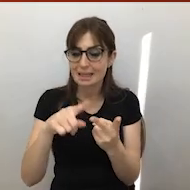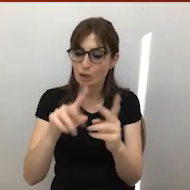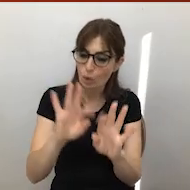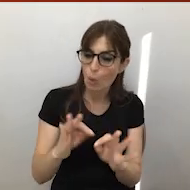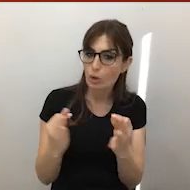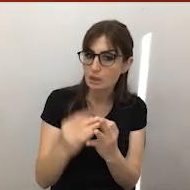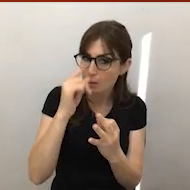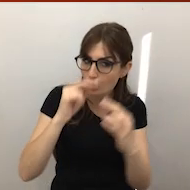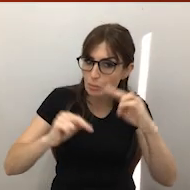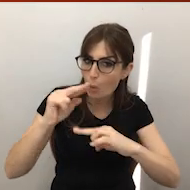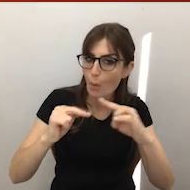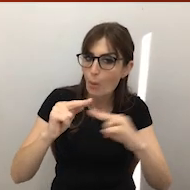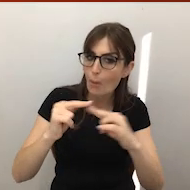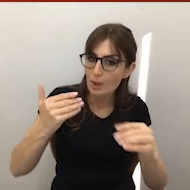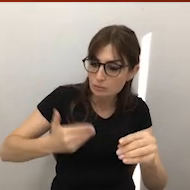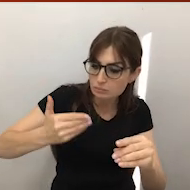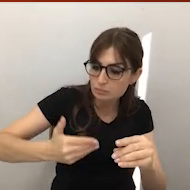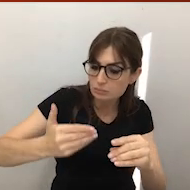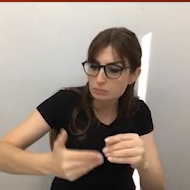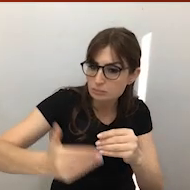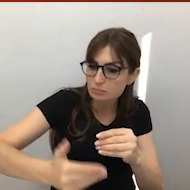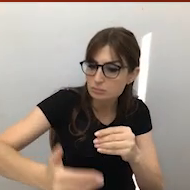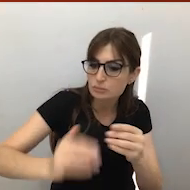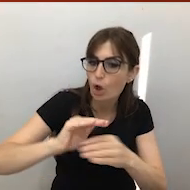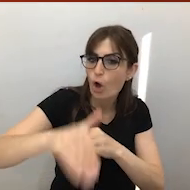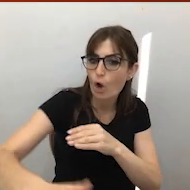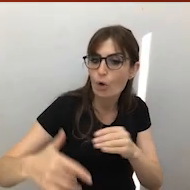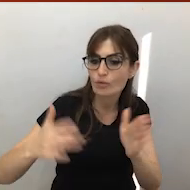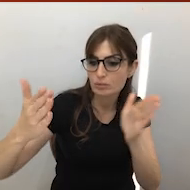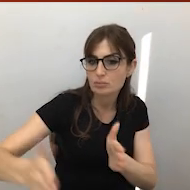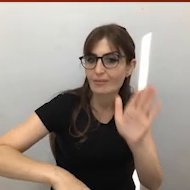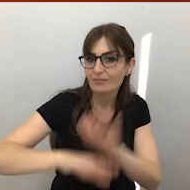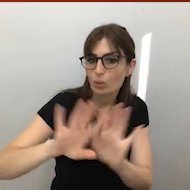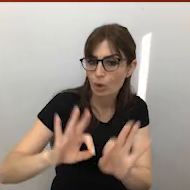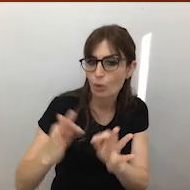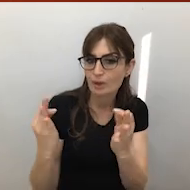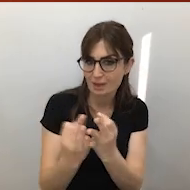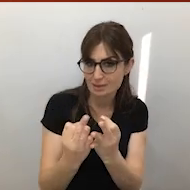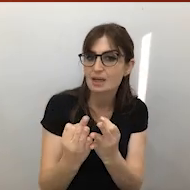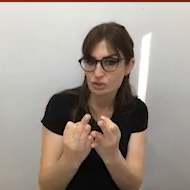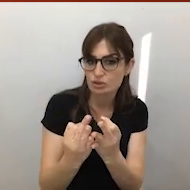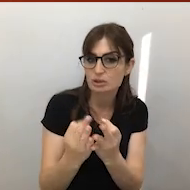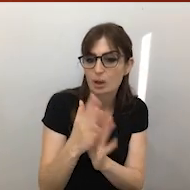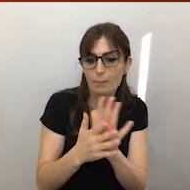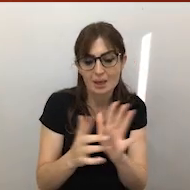organisations may build an accumulated surplus or deficit over the life of the organisation. This is the total of all revenue,